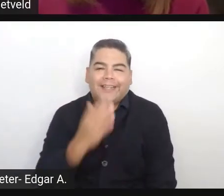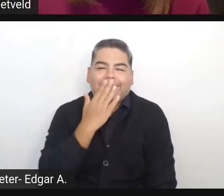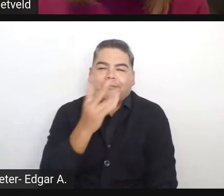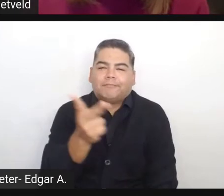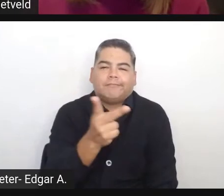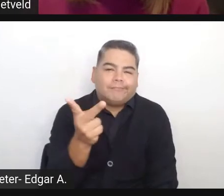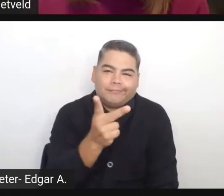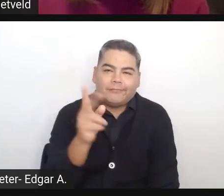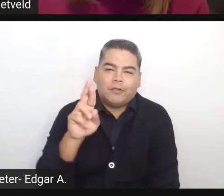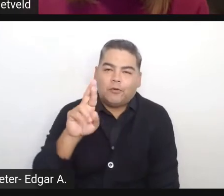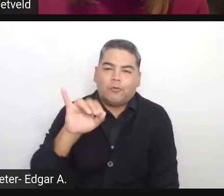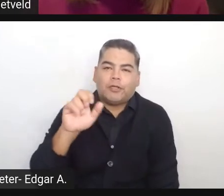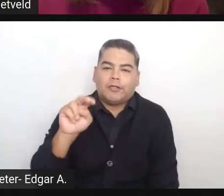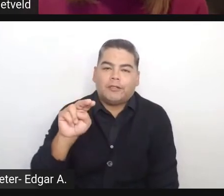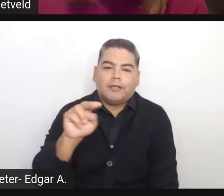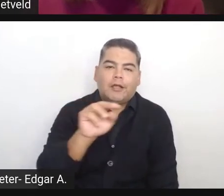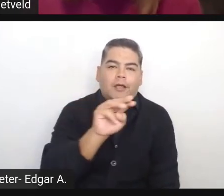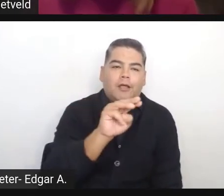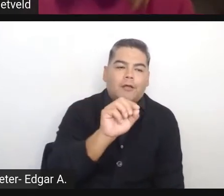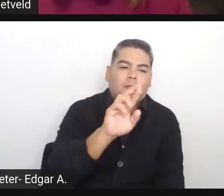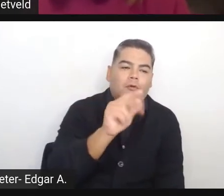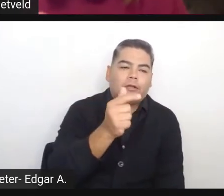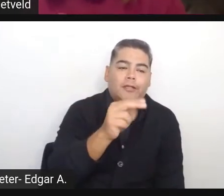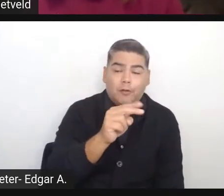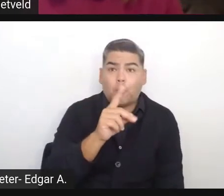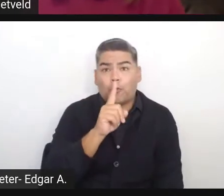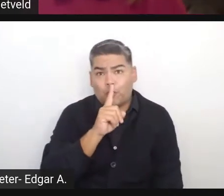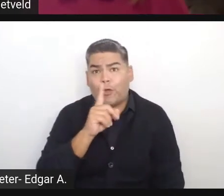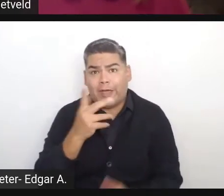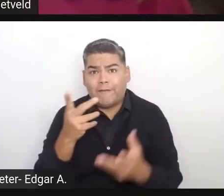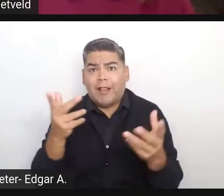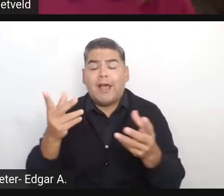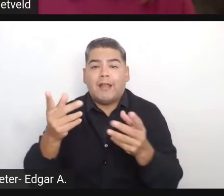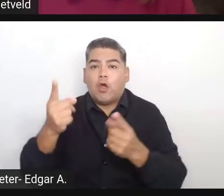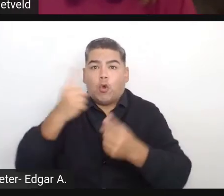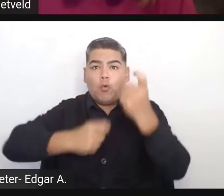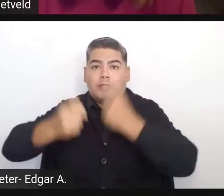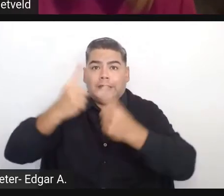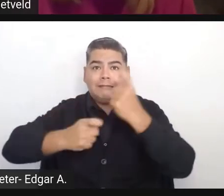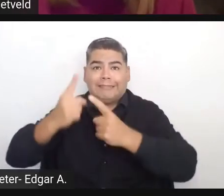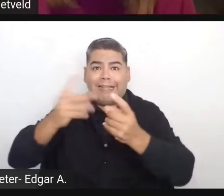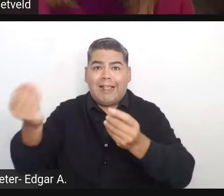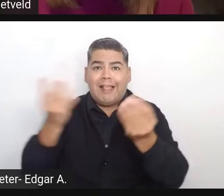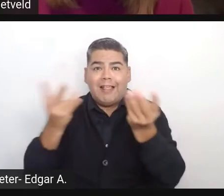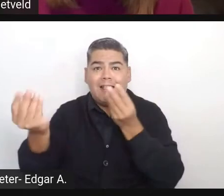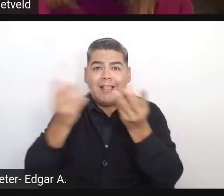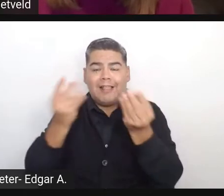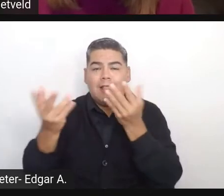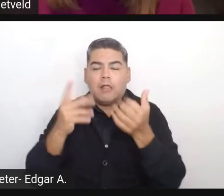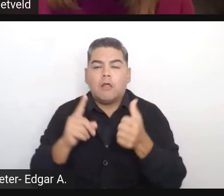W have a number of questions that came in here. The first one is, what considerations do you need to think about